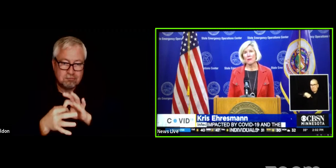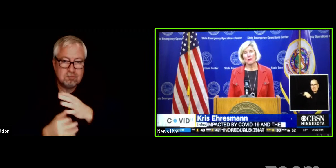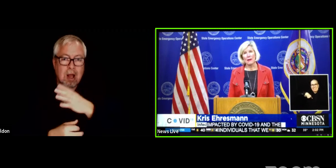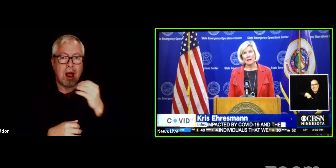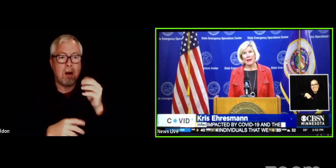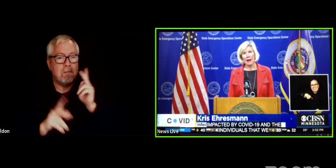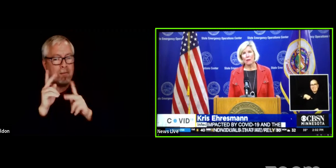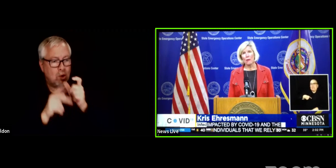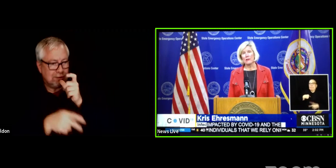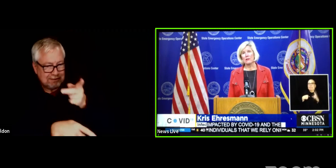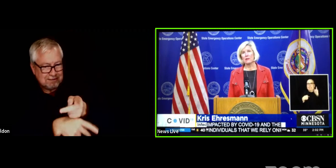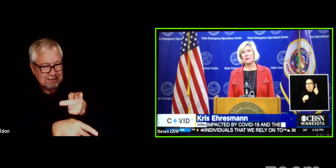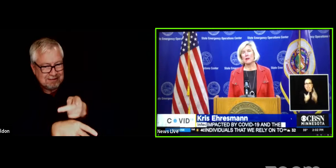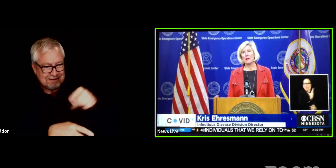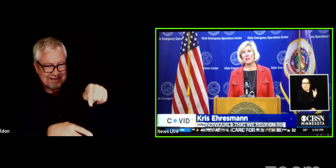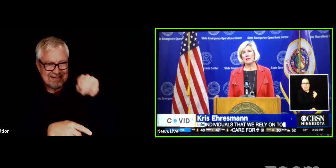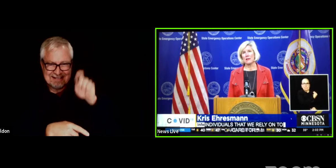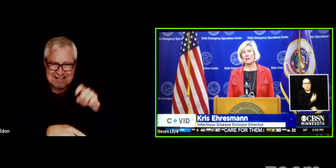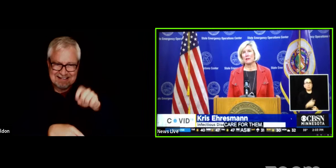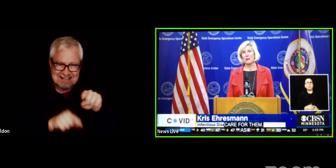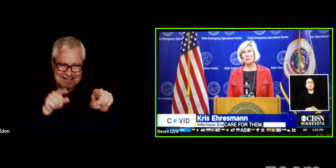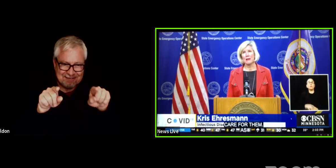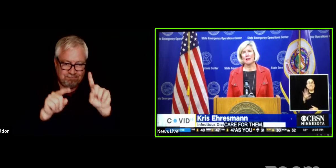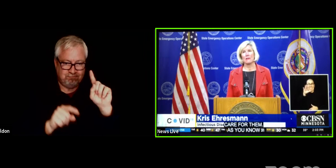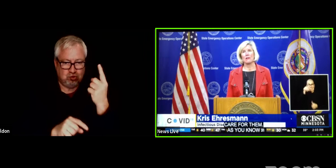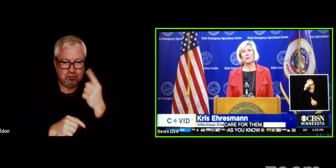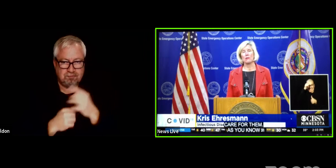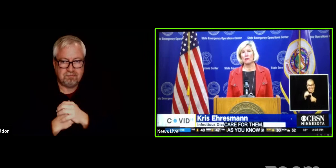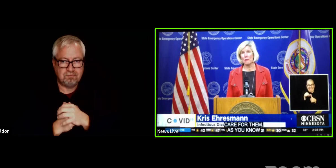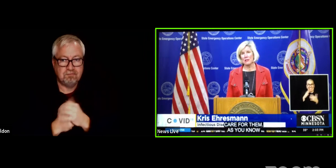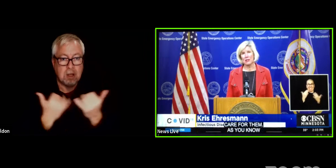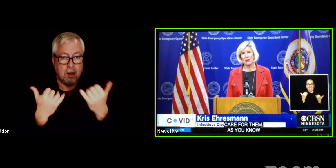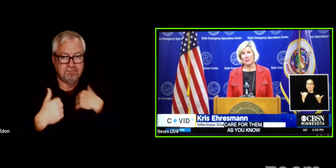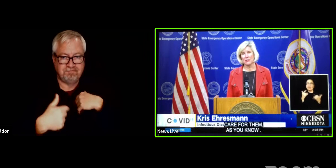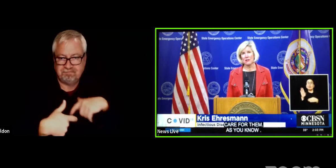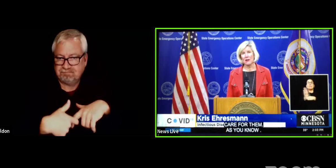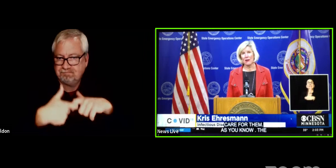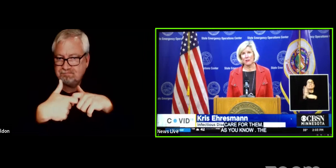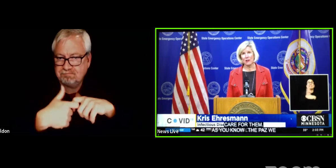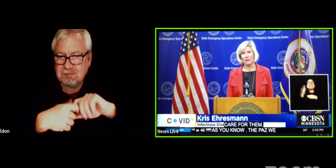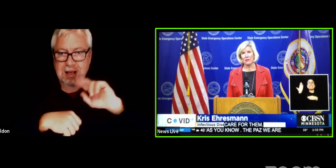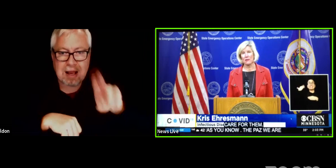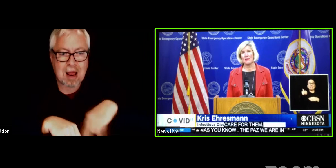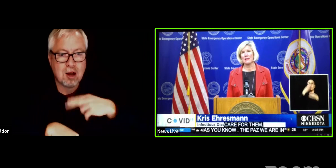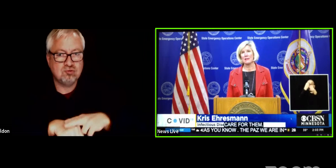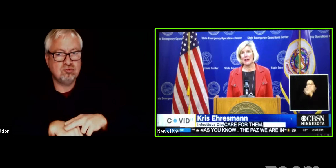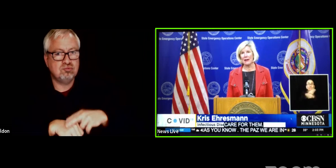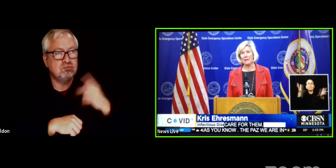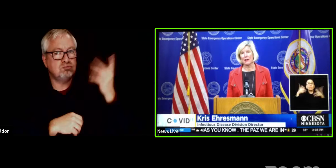WE'RE IN RIGHT NOW WAS TO A LARGE EXTENT DETERMINED BECAUSE THERE WERE SO MANY CHALLENGES IN OUR HEALTH CARE SYSTEM, IN STAFFING.